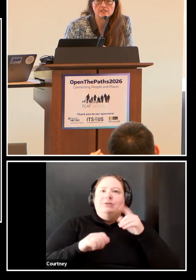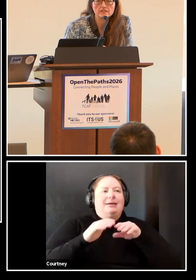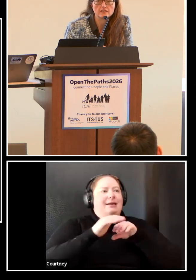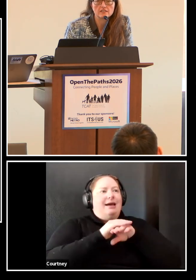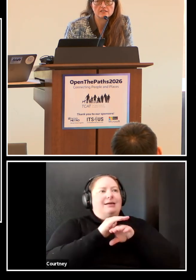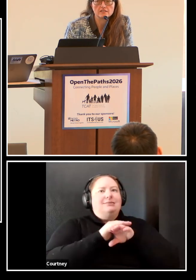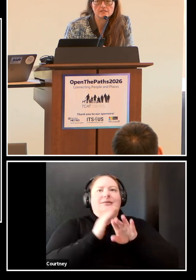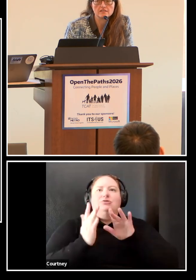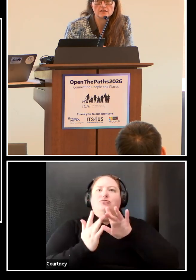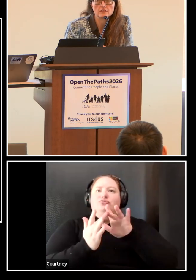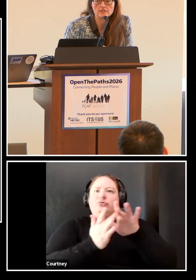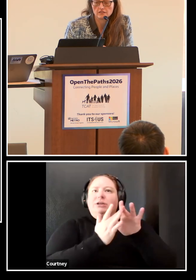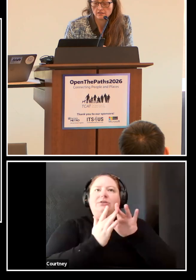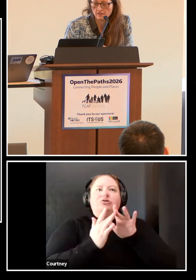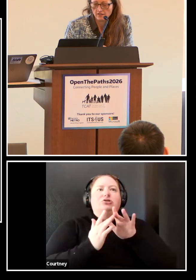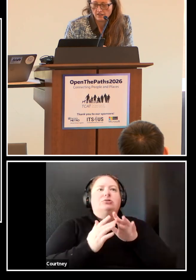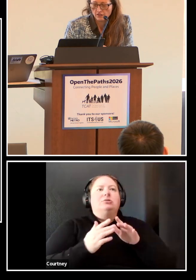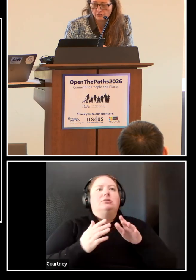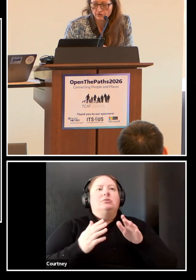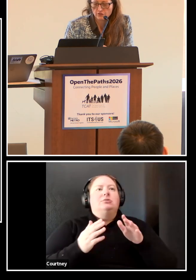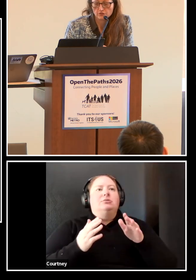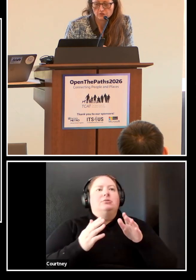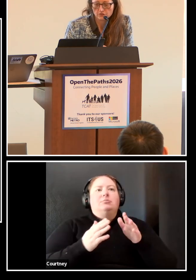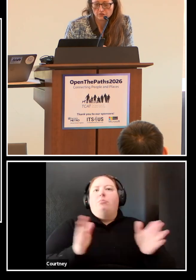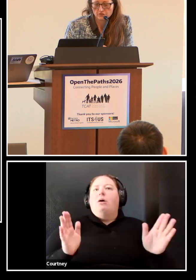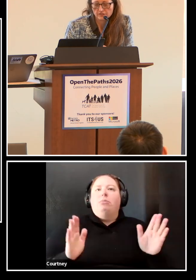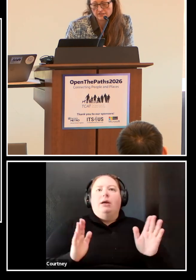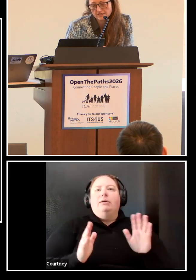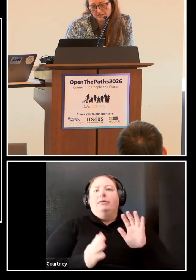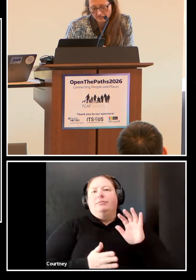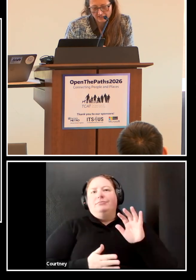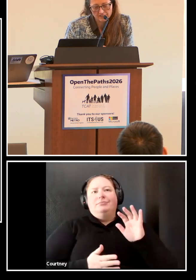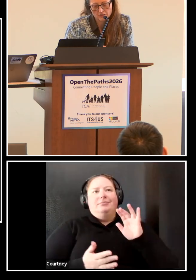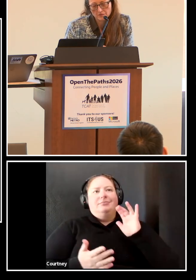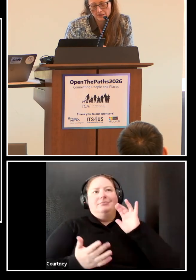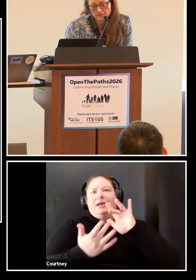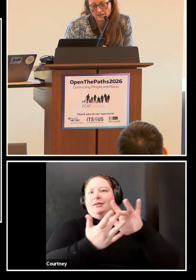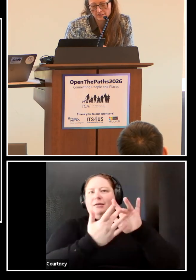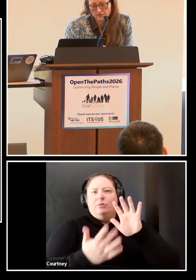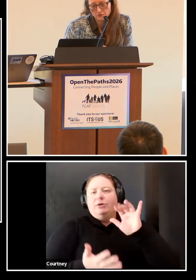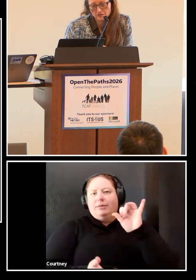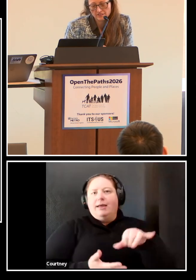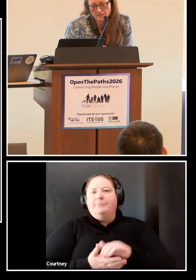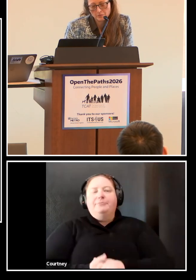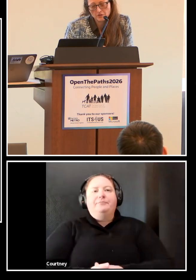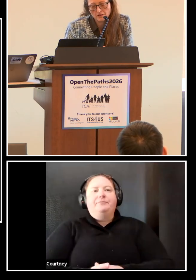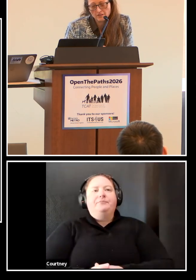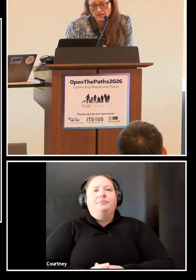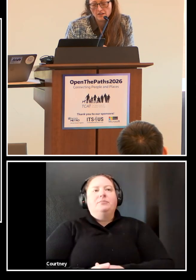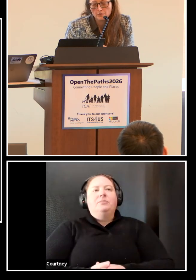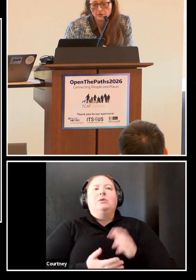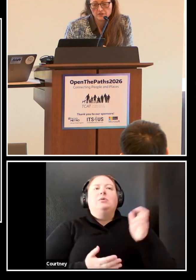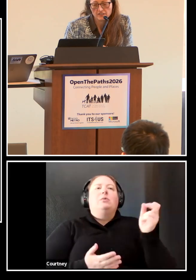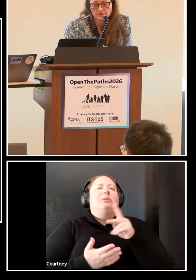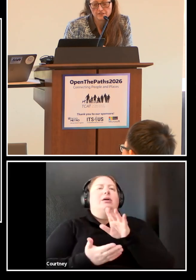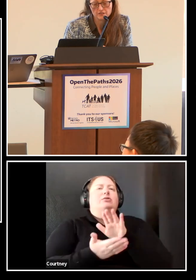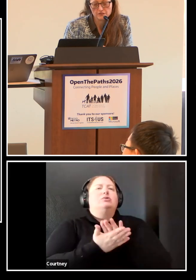way and the connected network. So this is again going back to that schools example pulling those